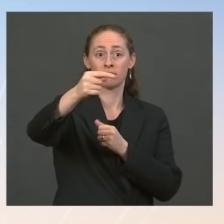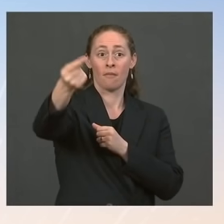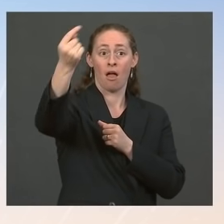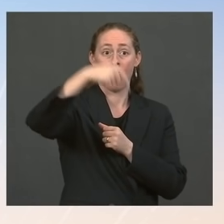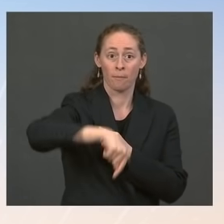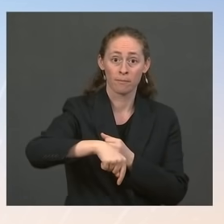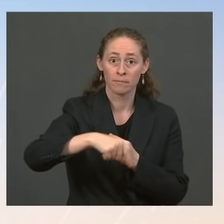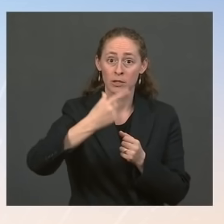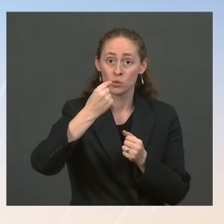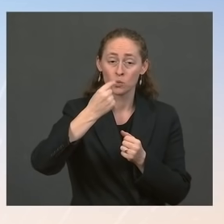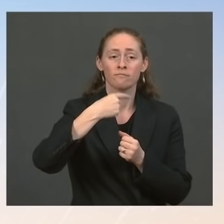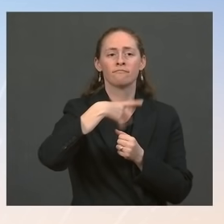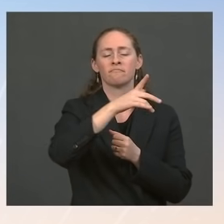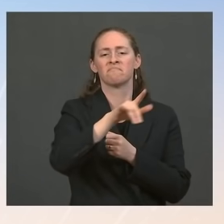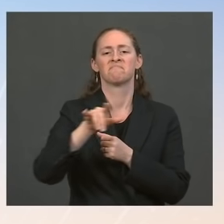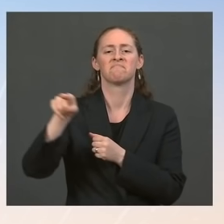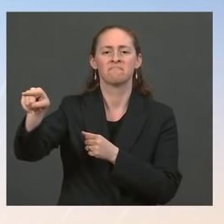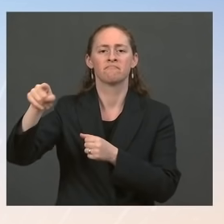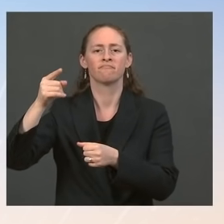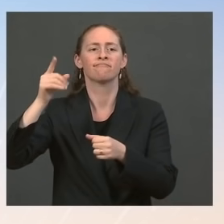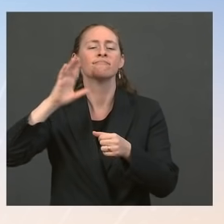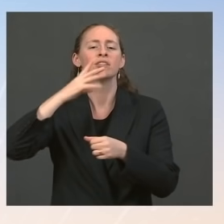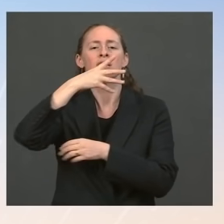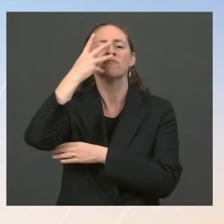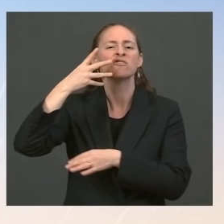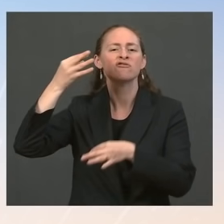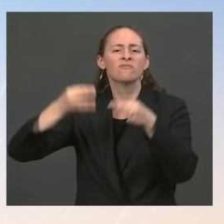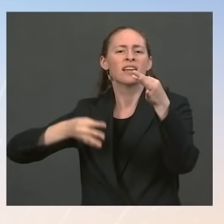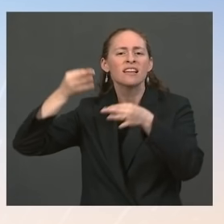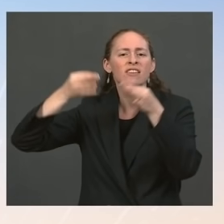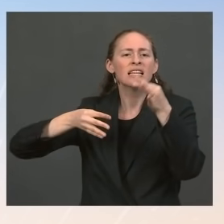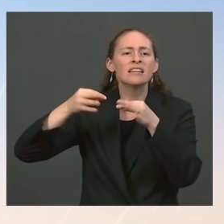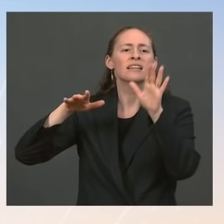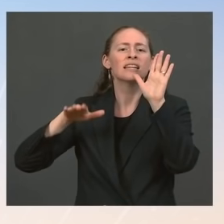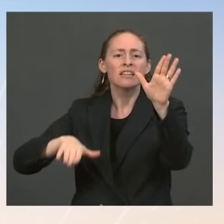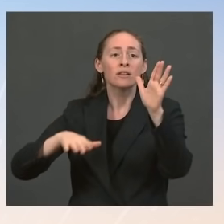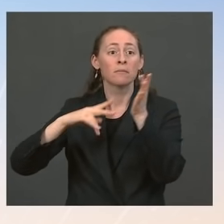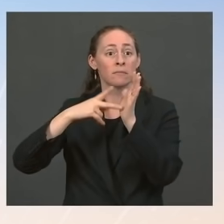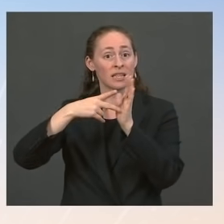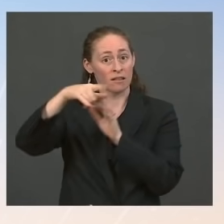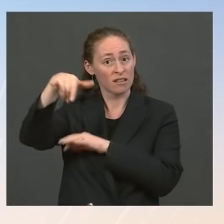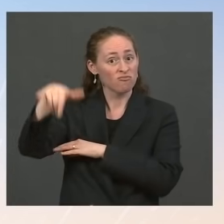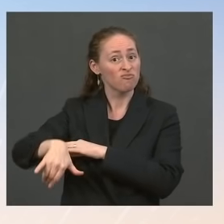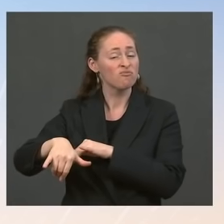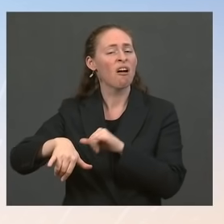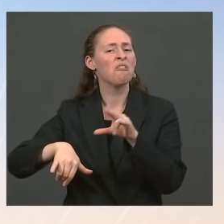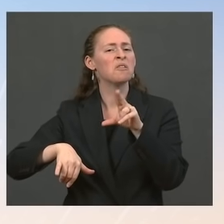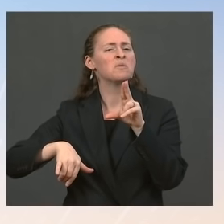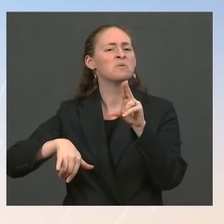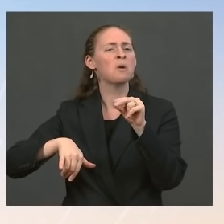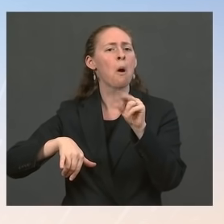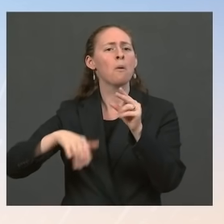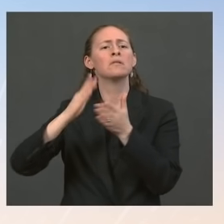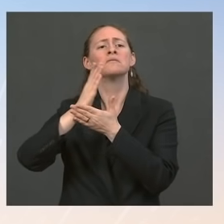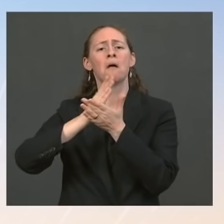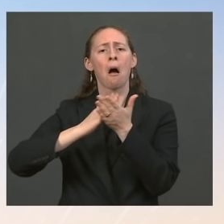When they're put into immigration proceedings, it does not mean they get to stay in the United States. There are some exceptions, as the Secretary spoke about